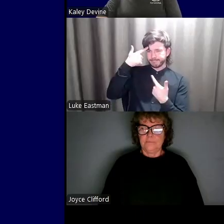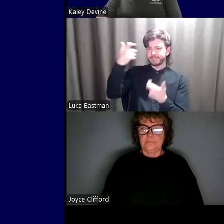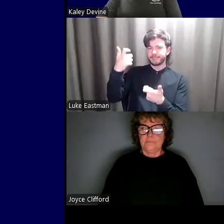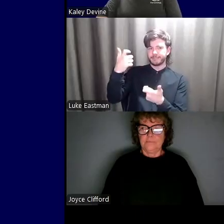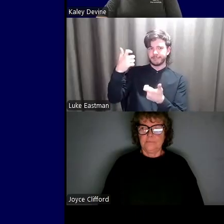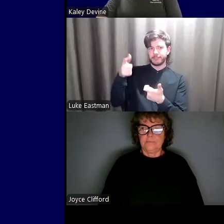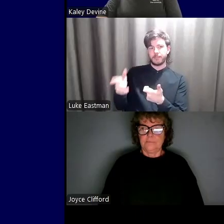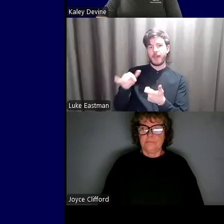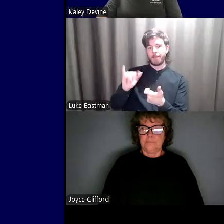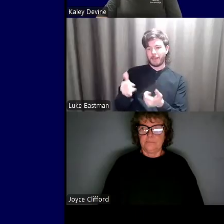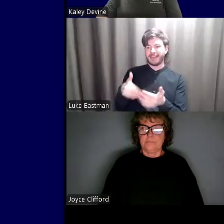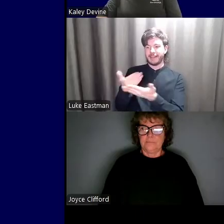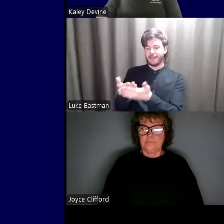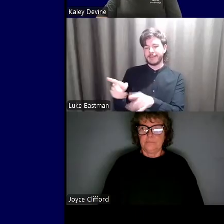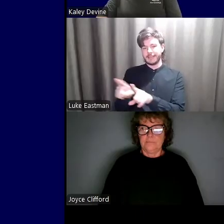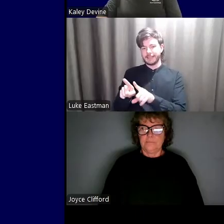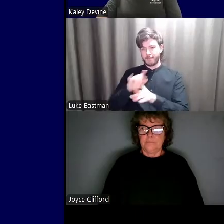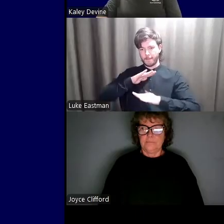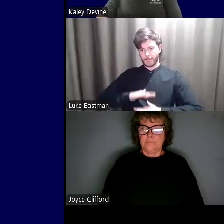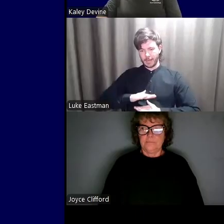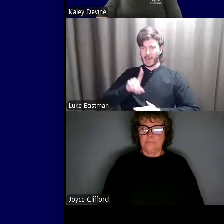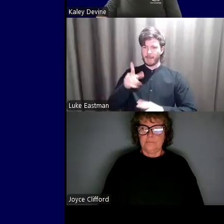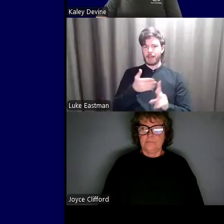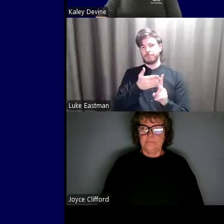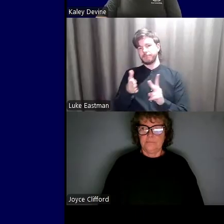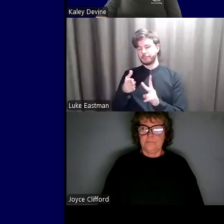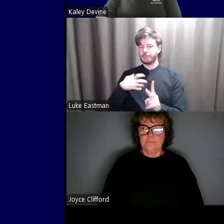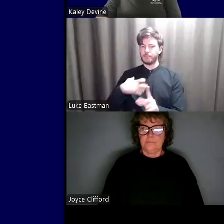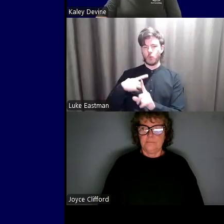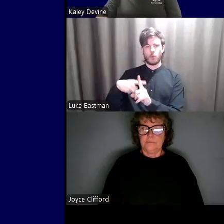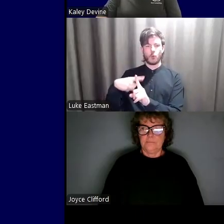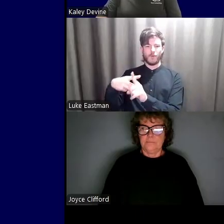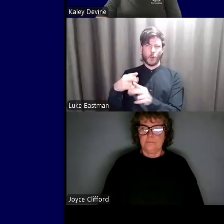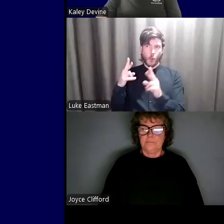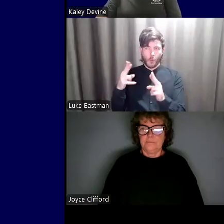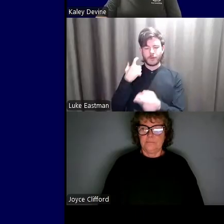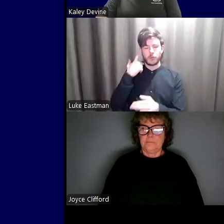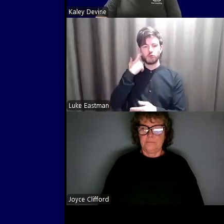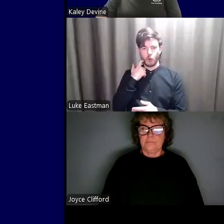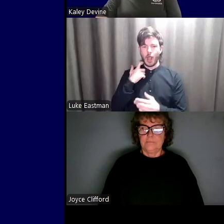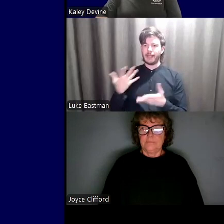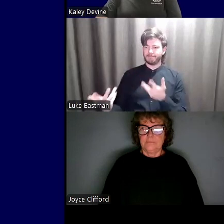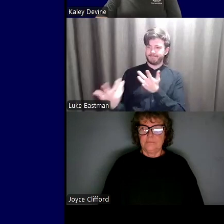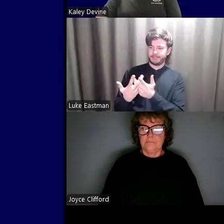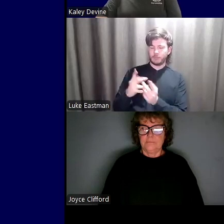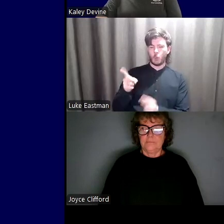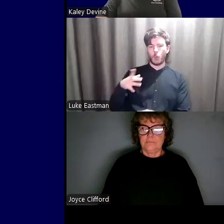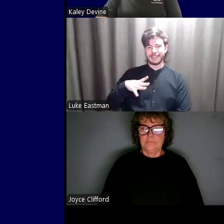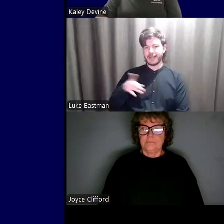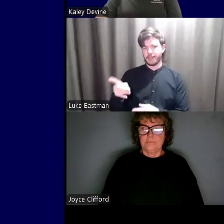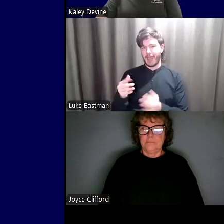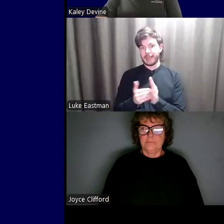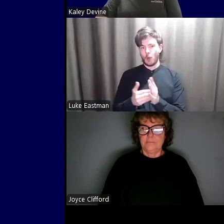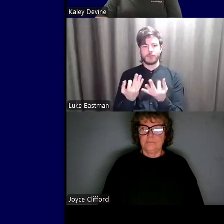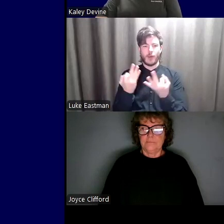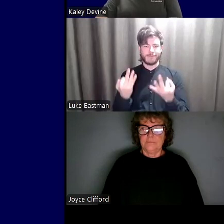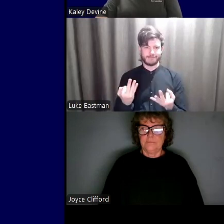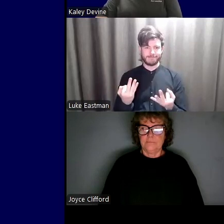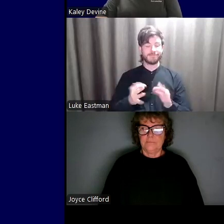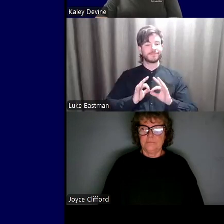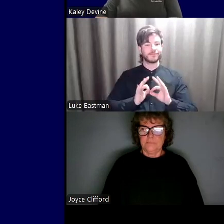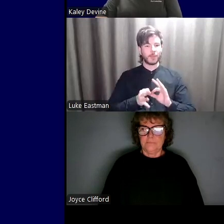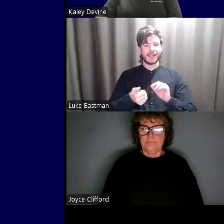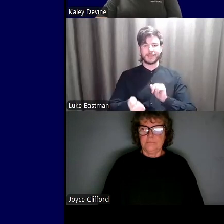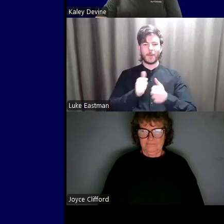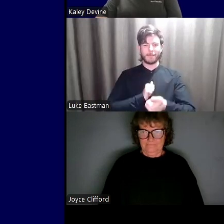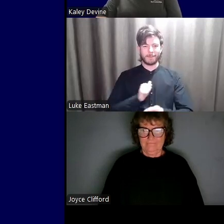safe manner and develop and trial strategies to meet their underlying unmet needs.